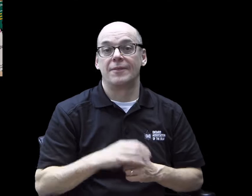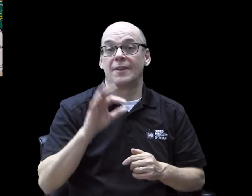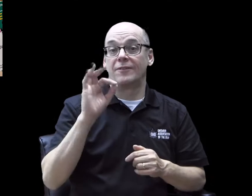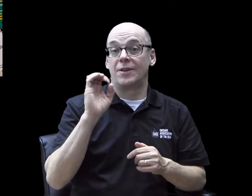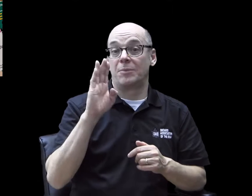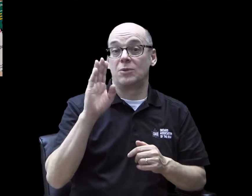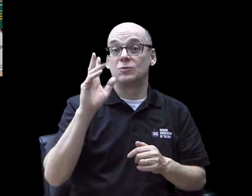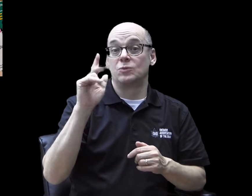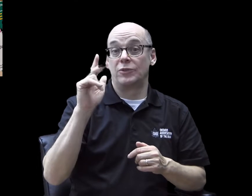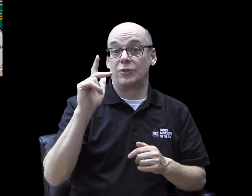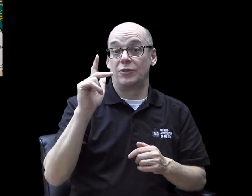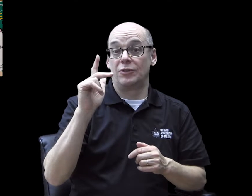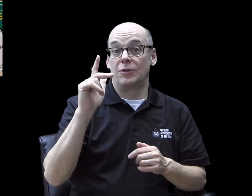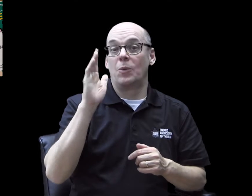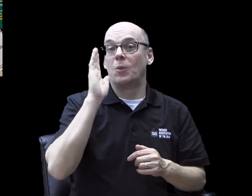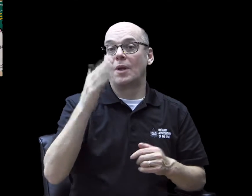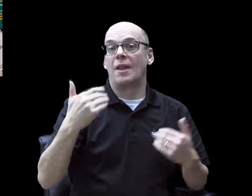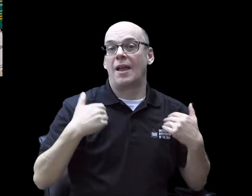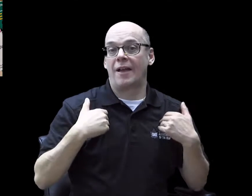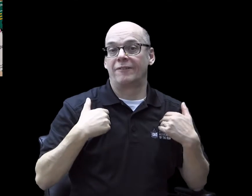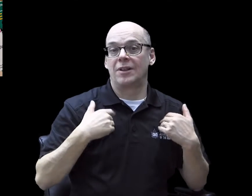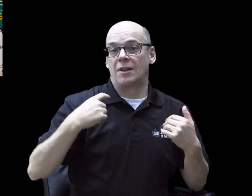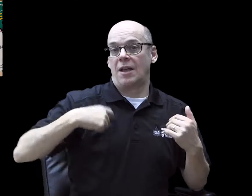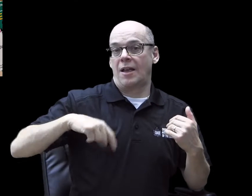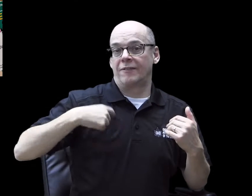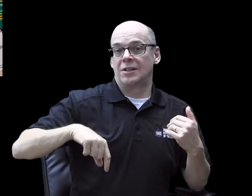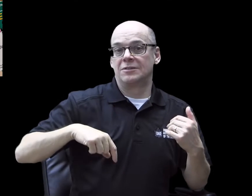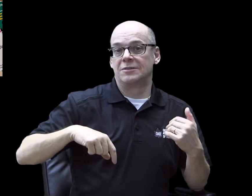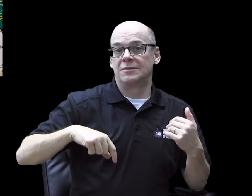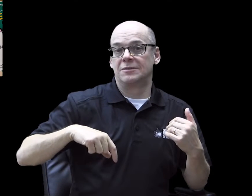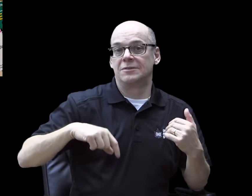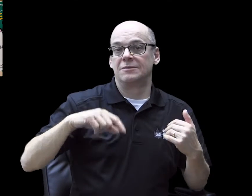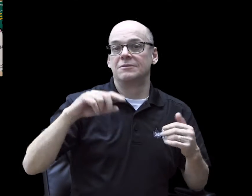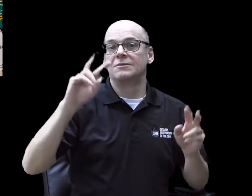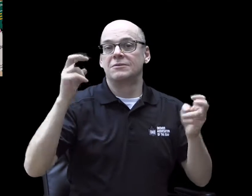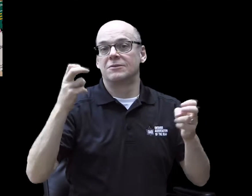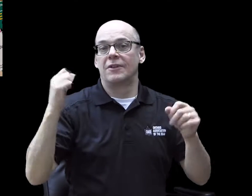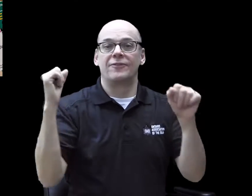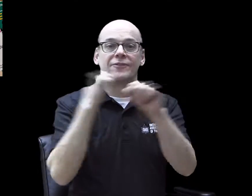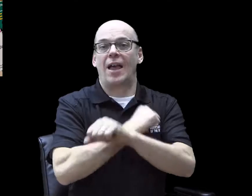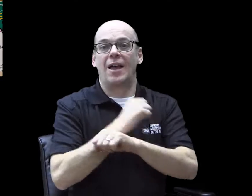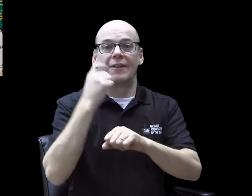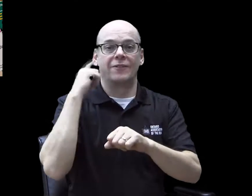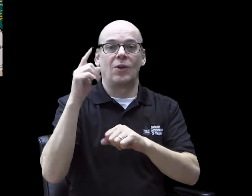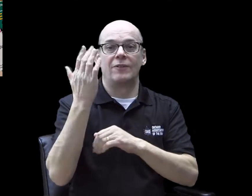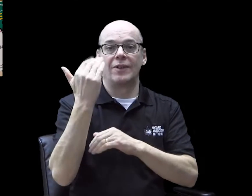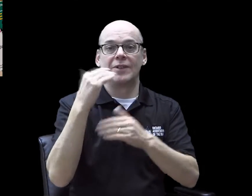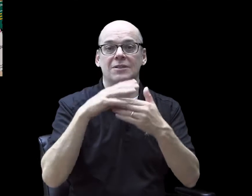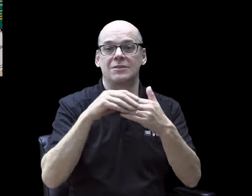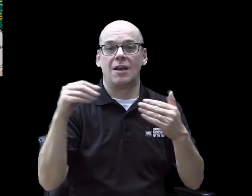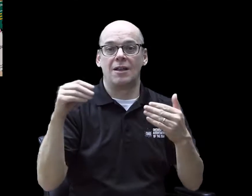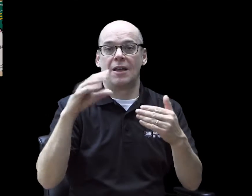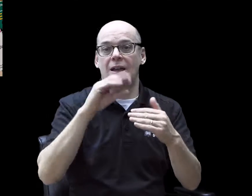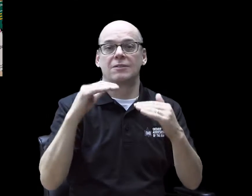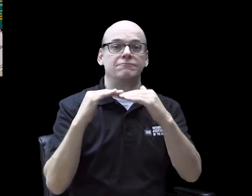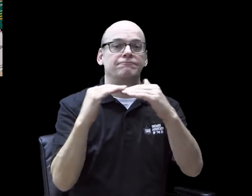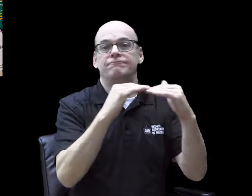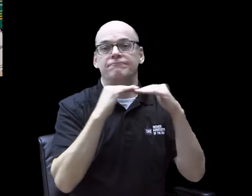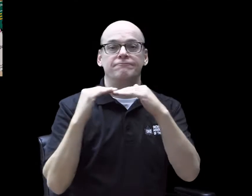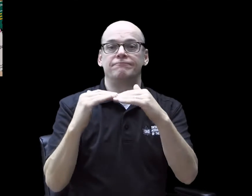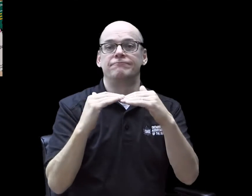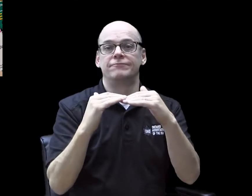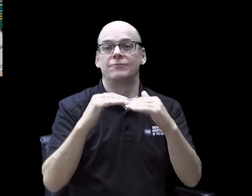On February 23rd, there will be a 'Fight for $15 and Fairness Conference.'